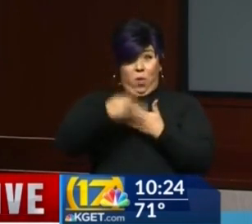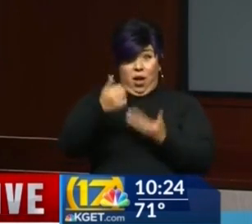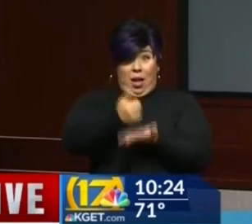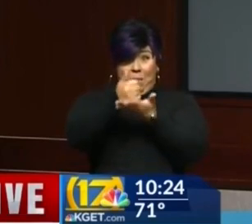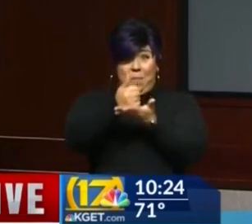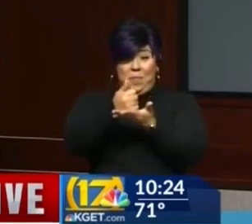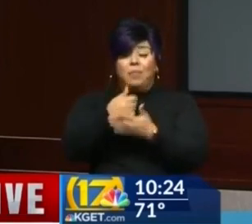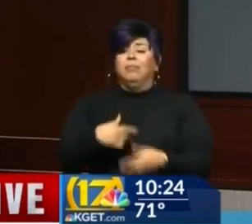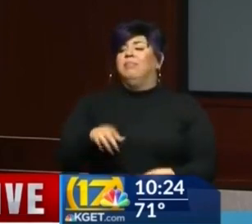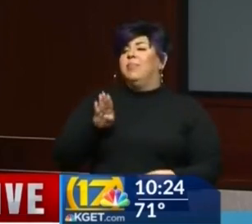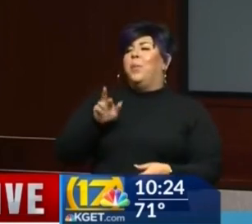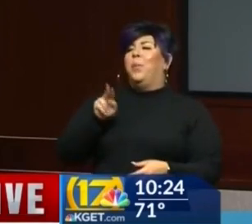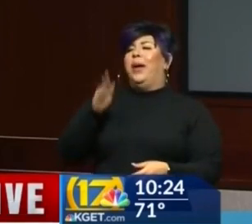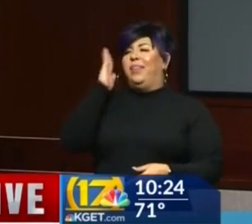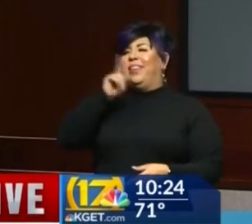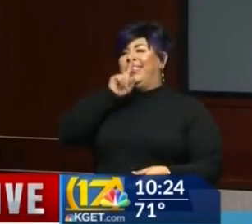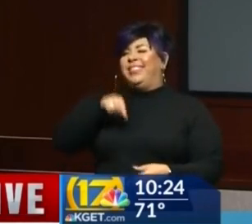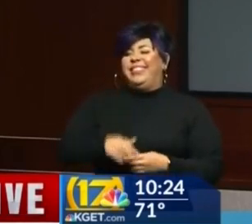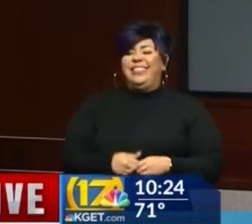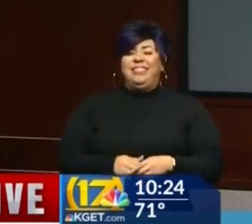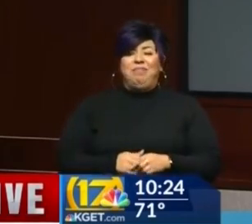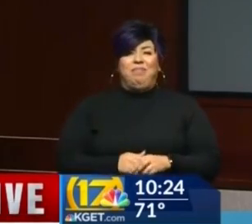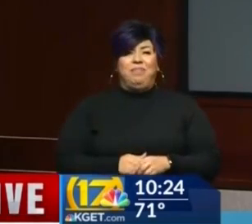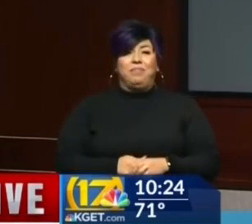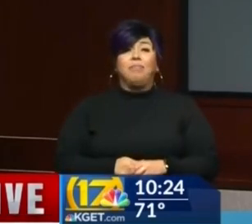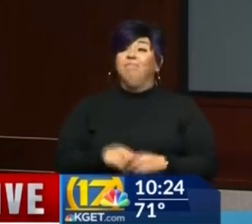GUYS HAVE PARTNERED WITH AND THE LATINO TASK FORCE.